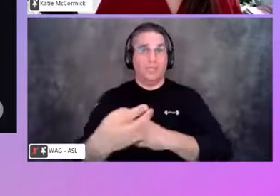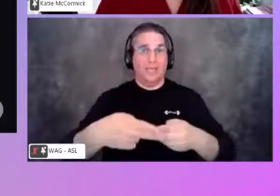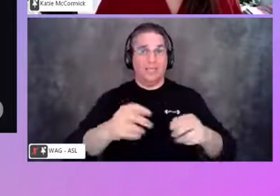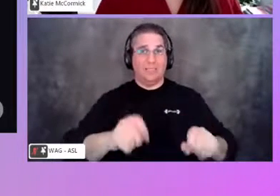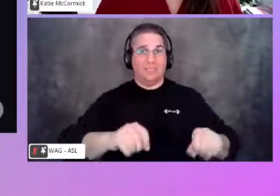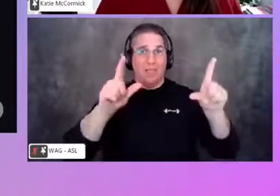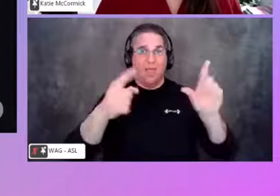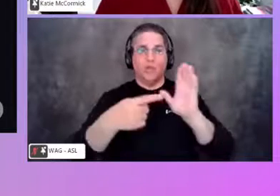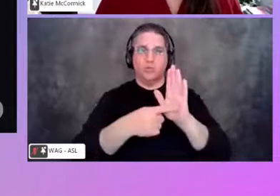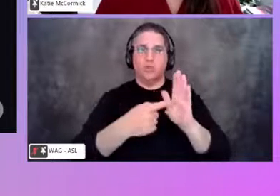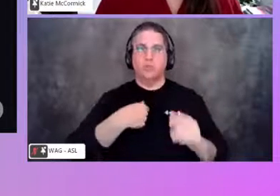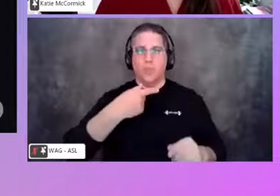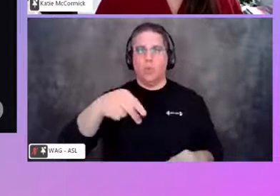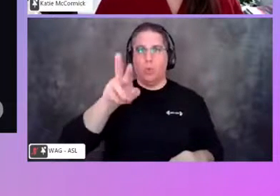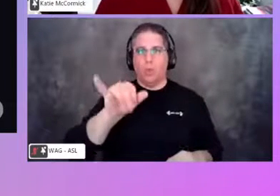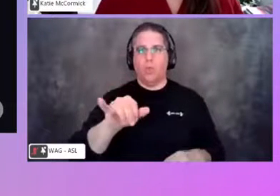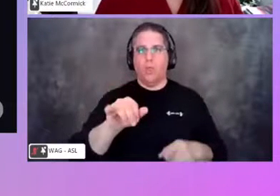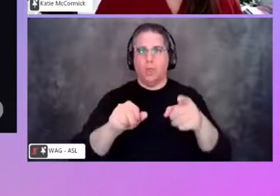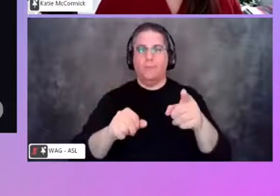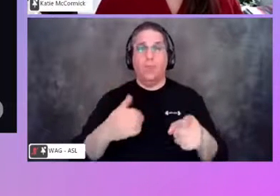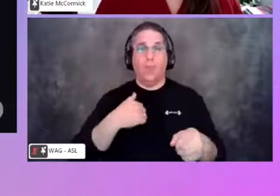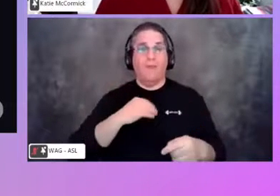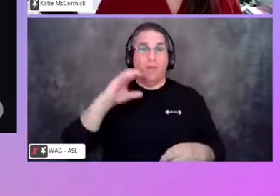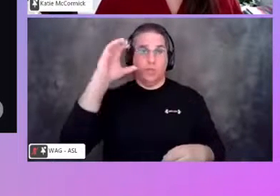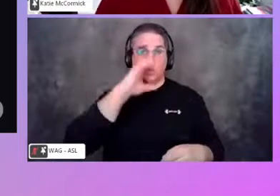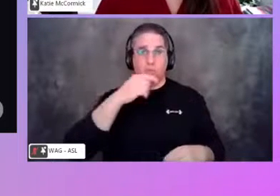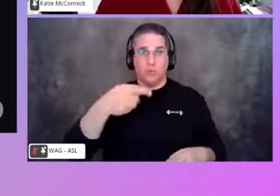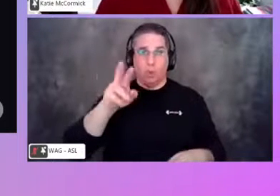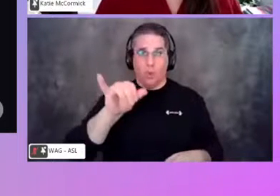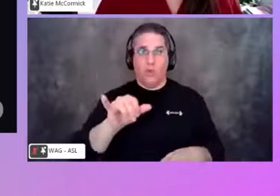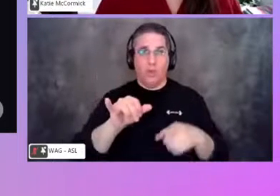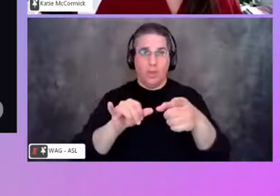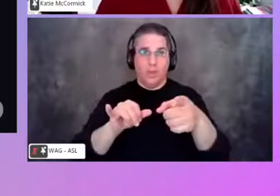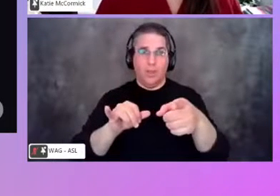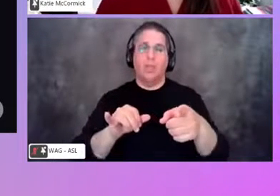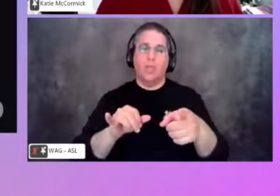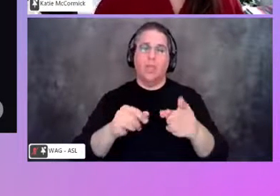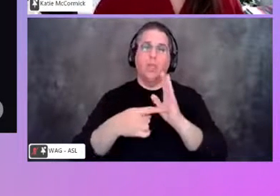service name, service name, and project.